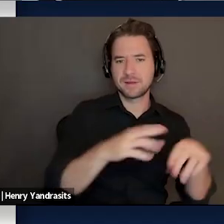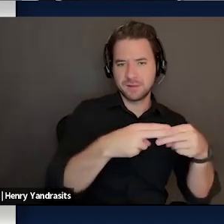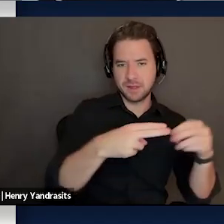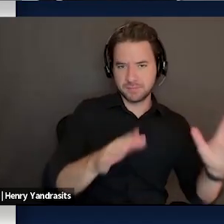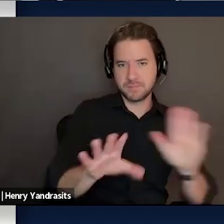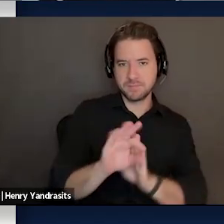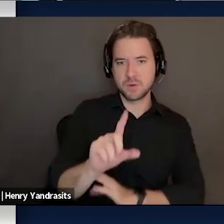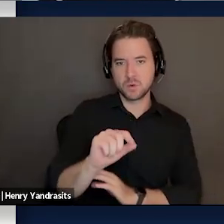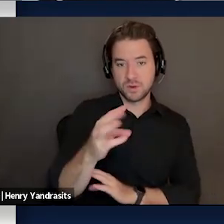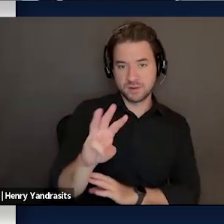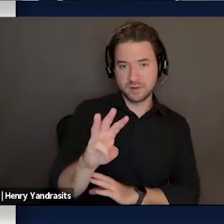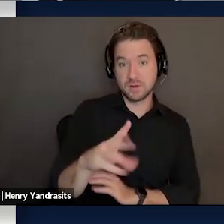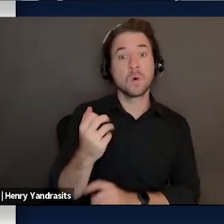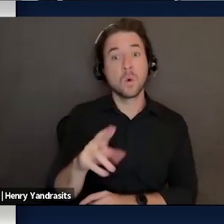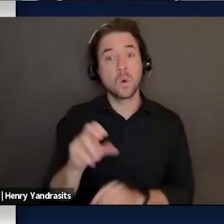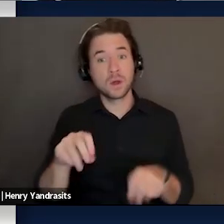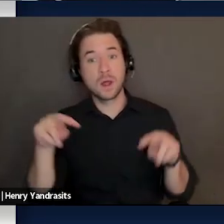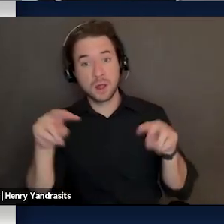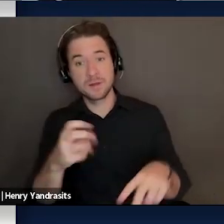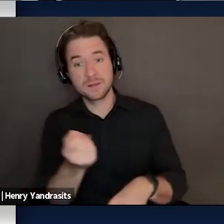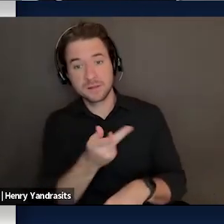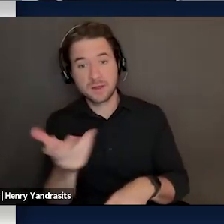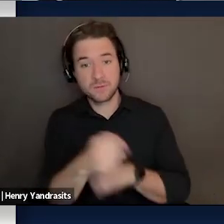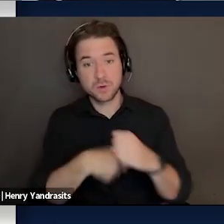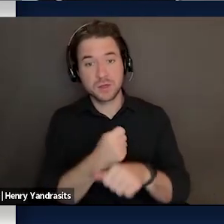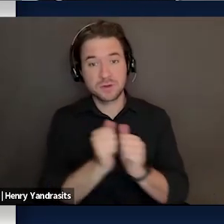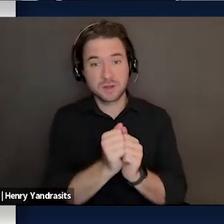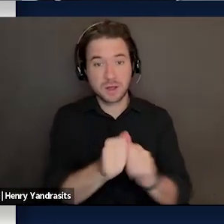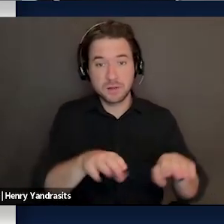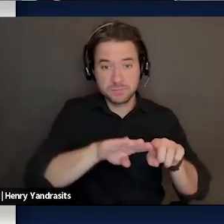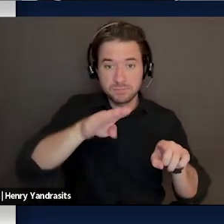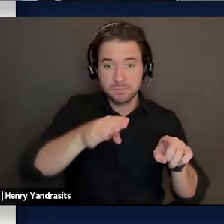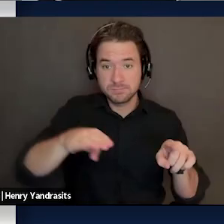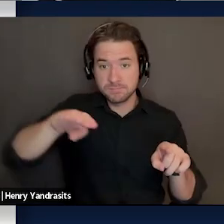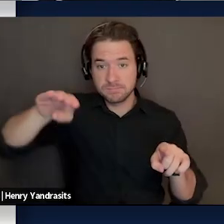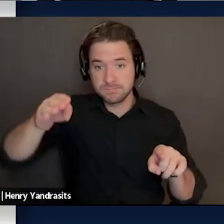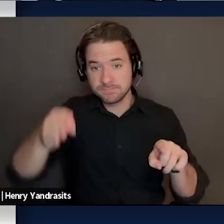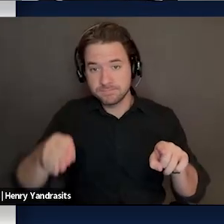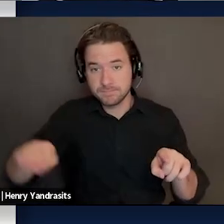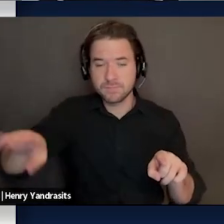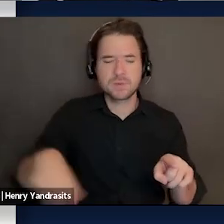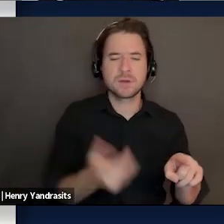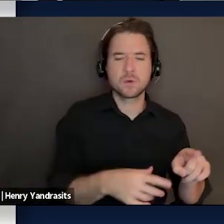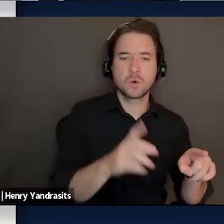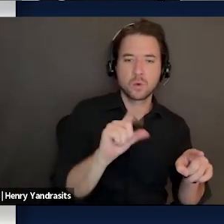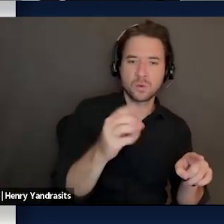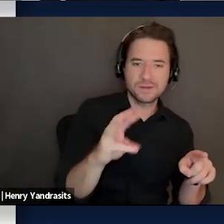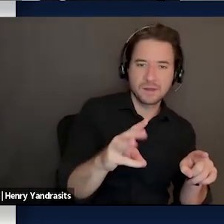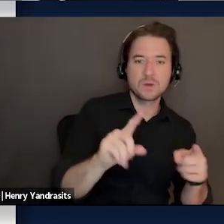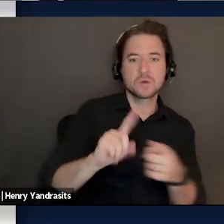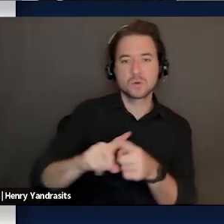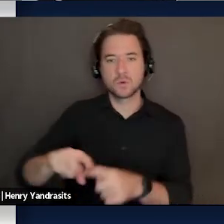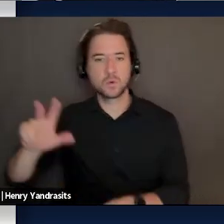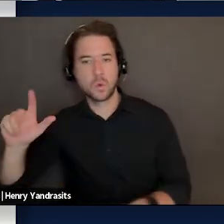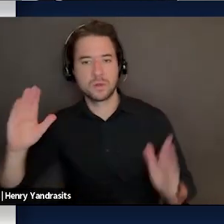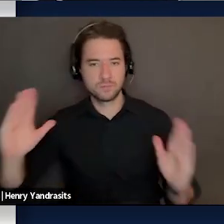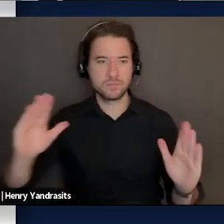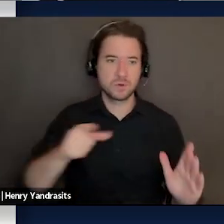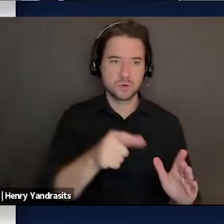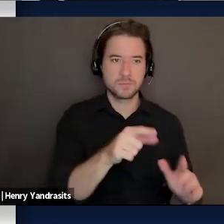Or you can view multiple years together. So if you're interested in looking at 2016 through 2023, when you select those boxes.